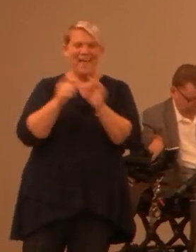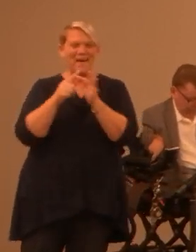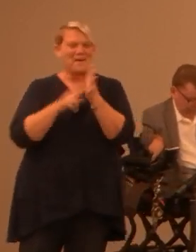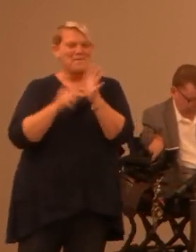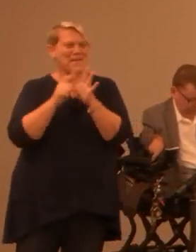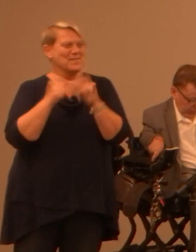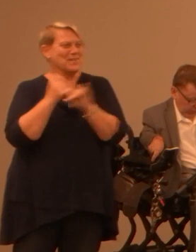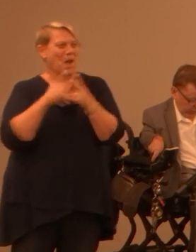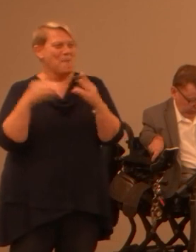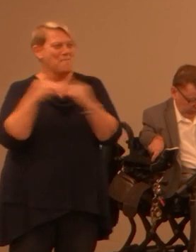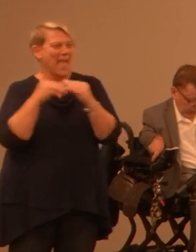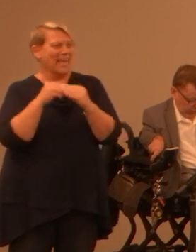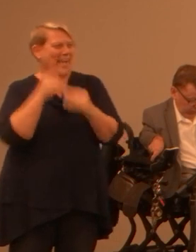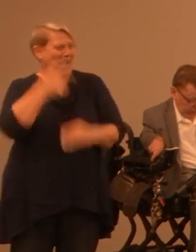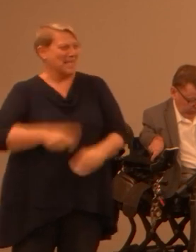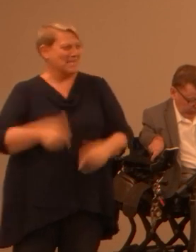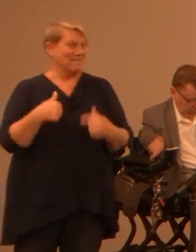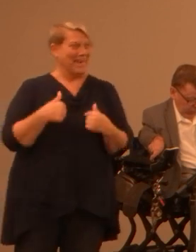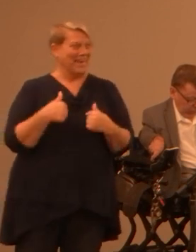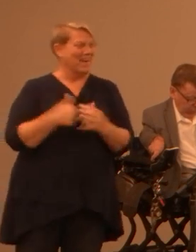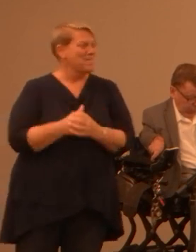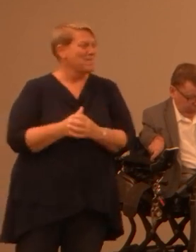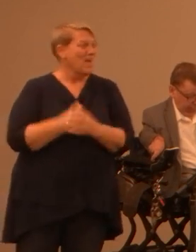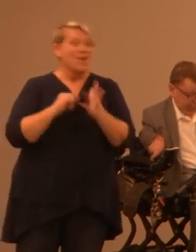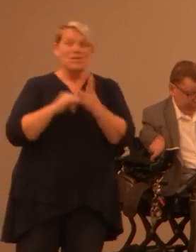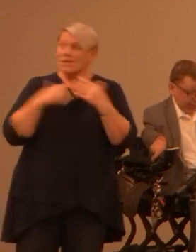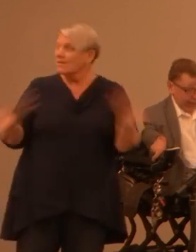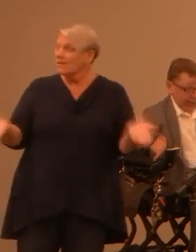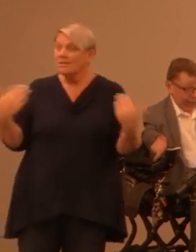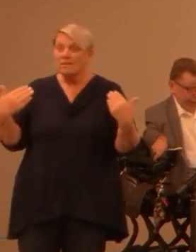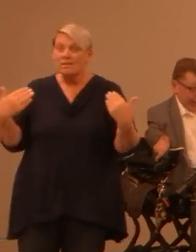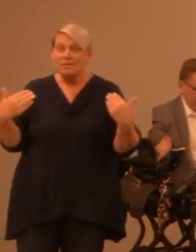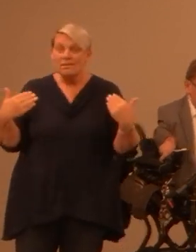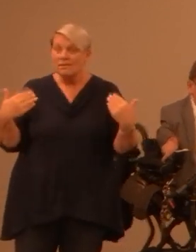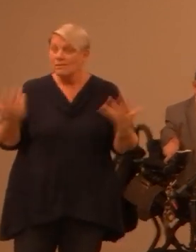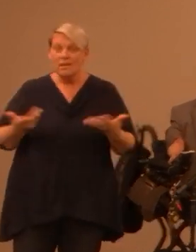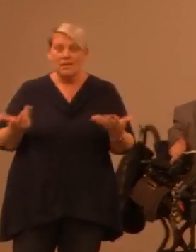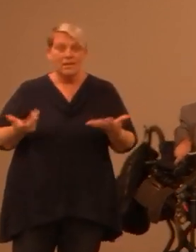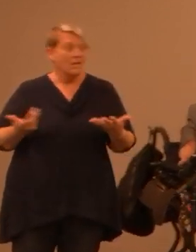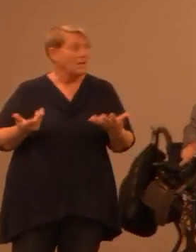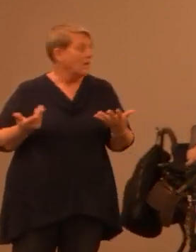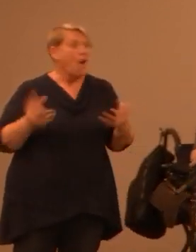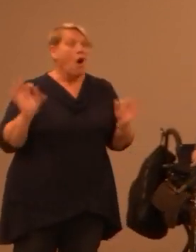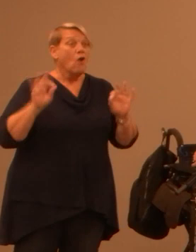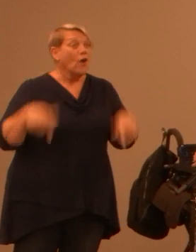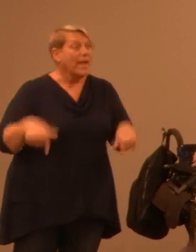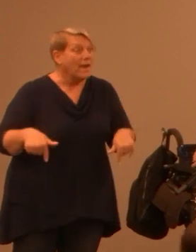surprise, alright well come up here Bendigo Bank, no they're not here okay.